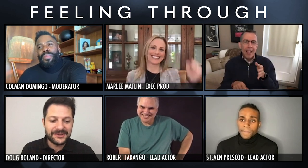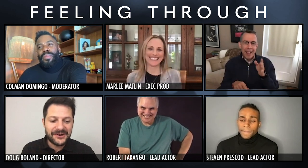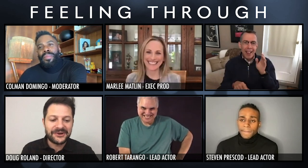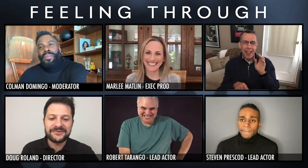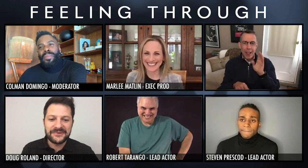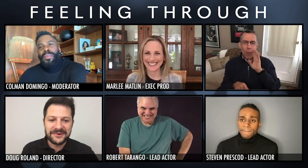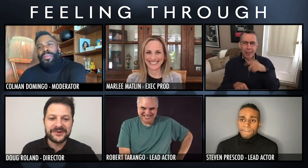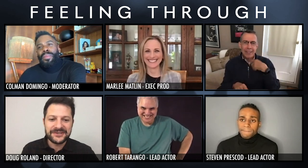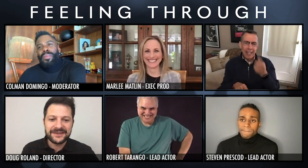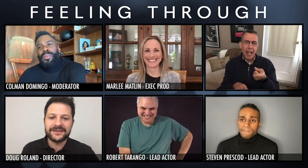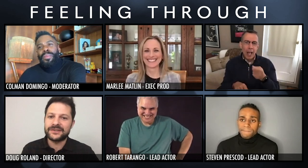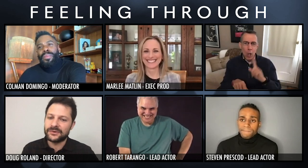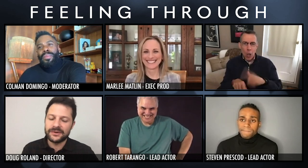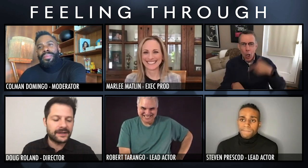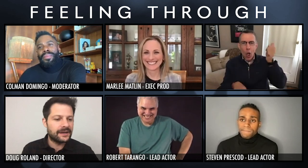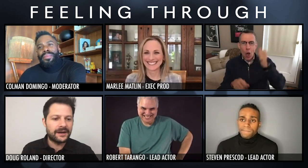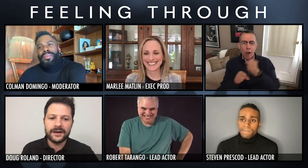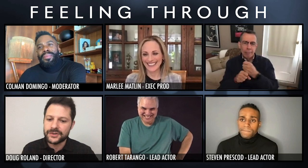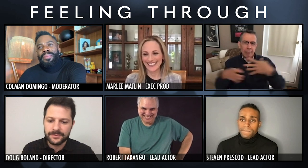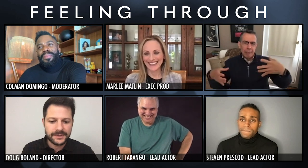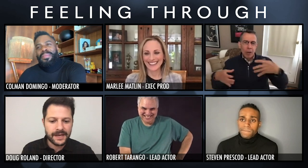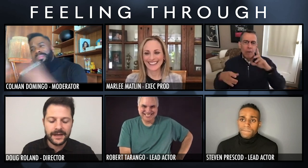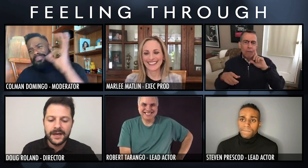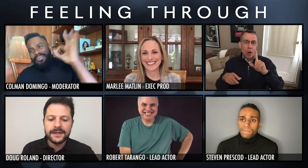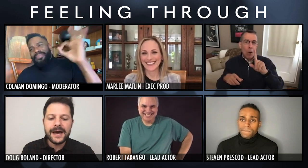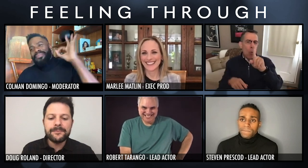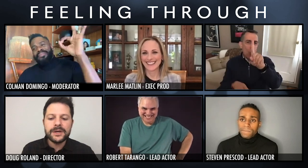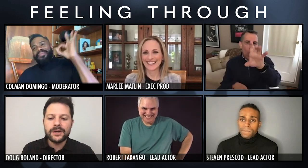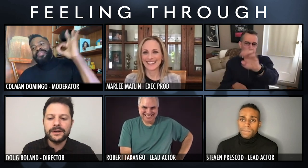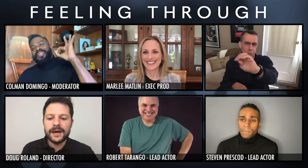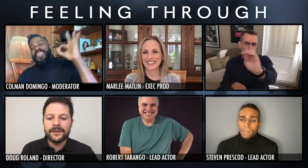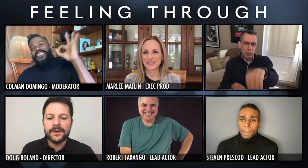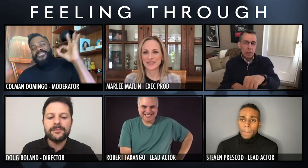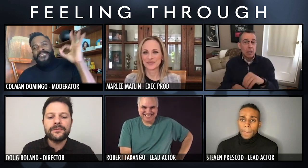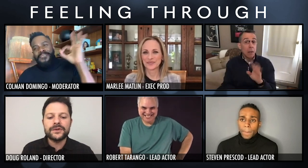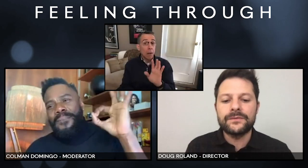longer form version of this story a hundred percent. Not because, first and